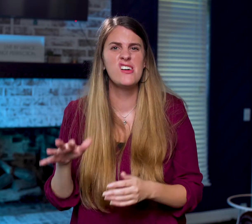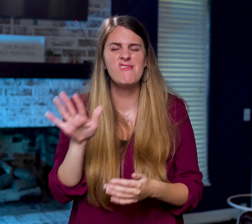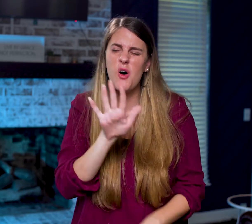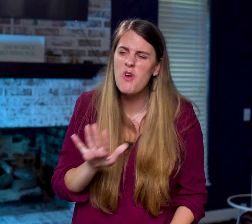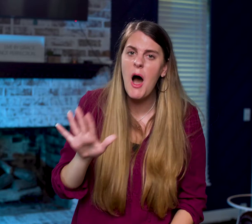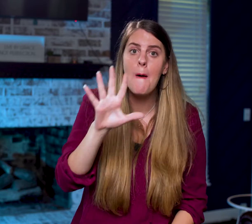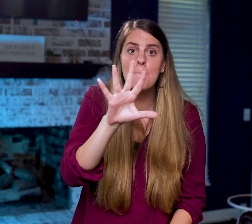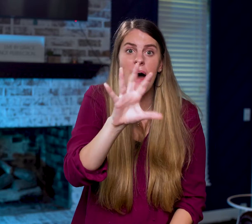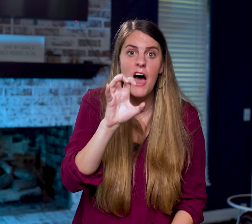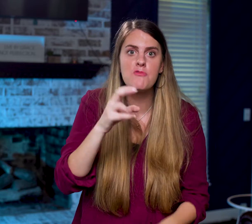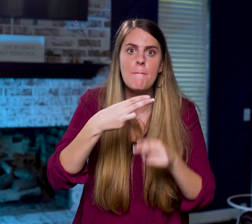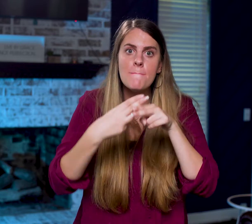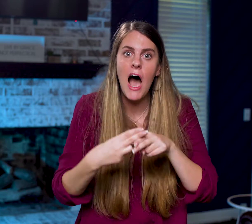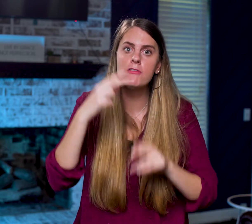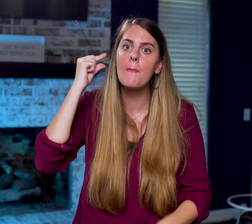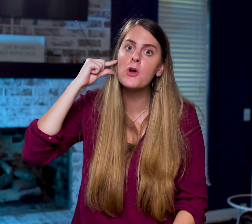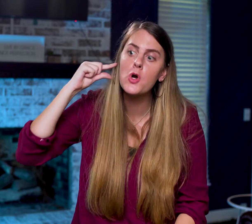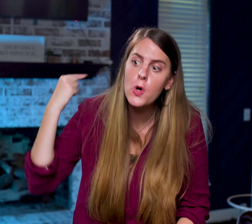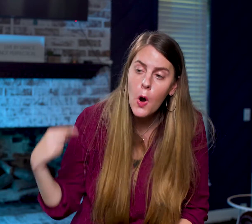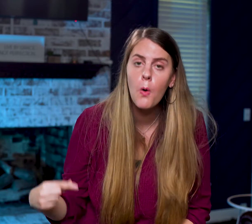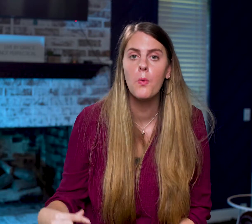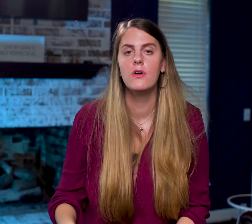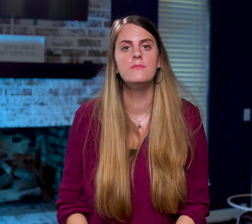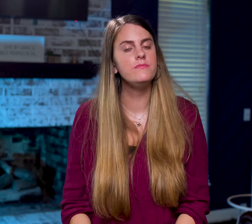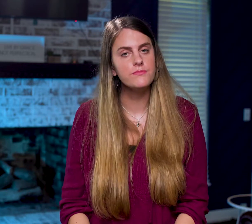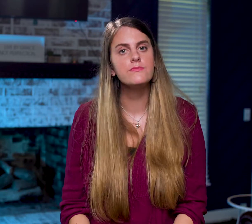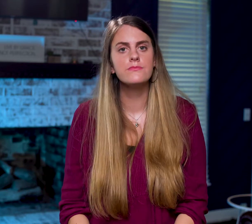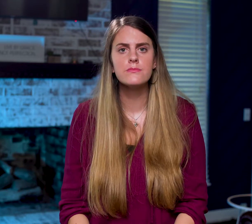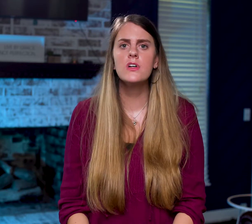roughly 500 pounds of it.